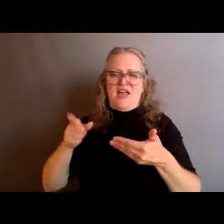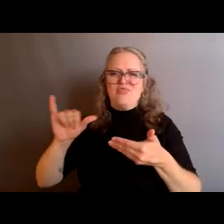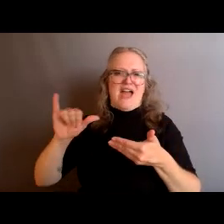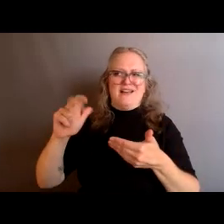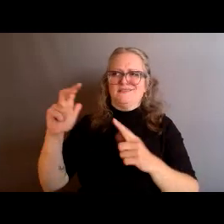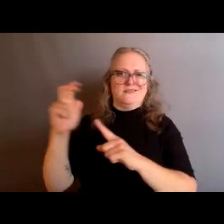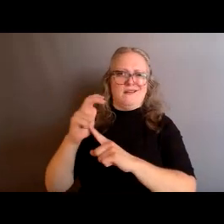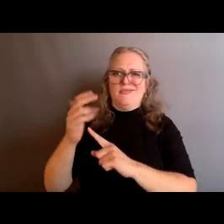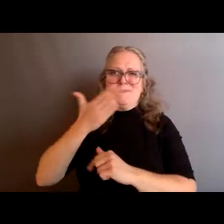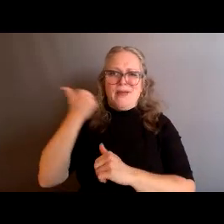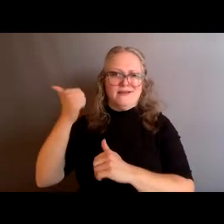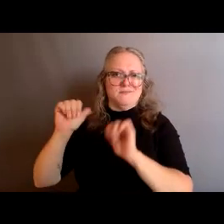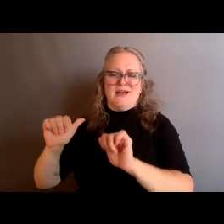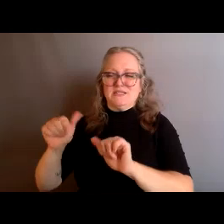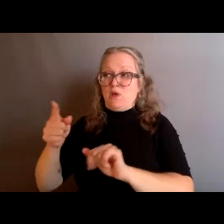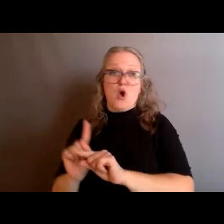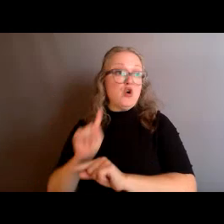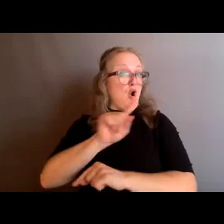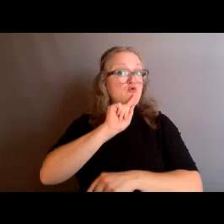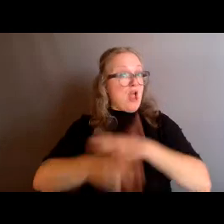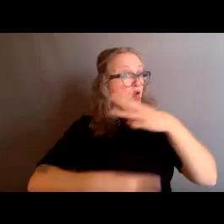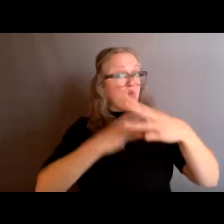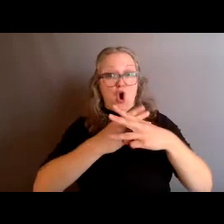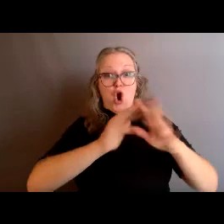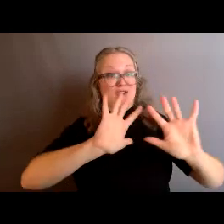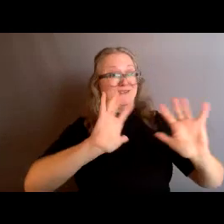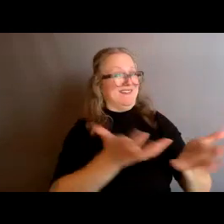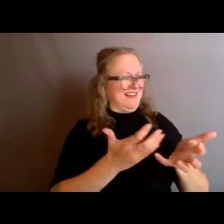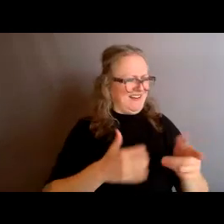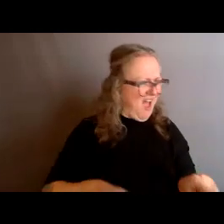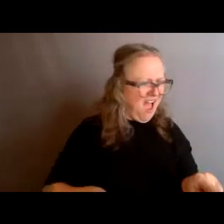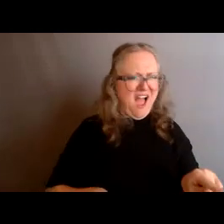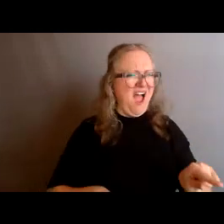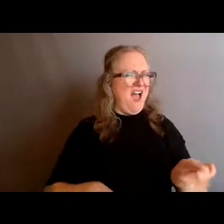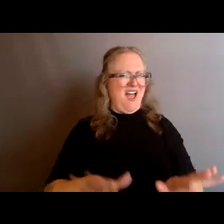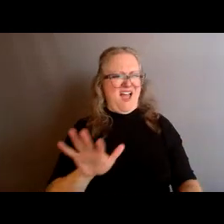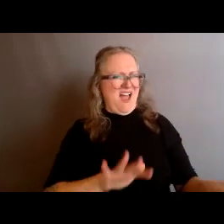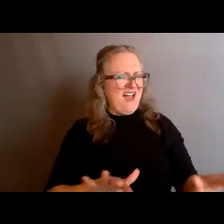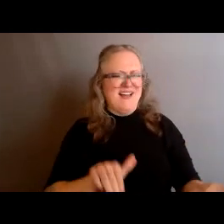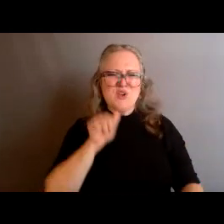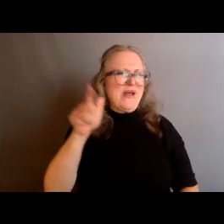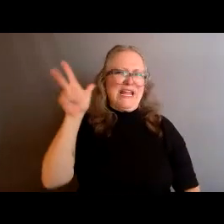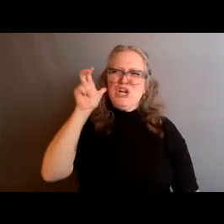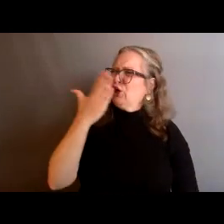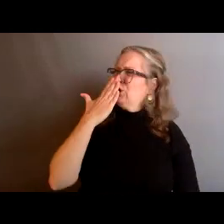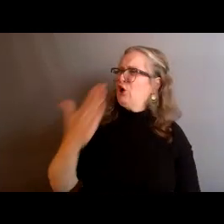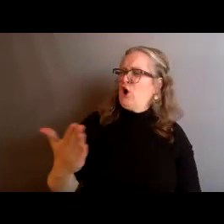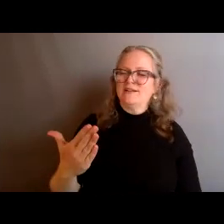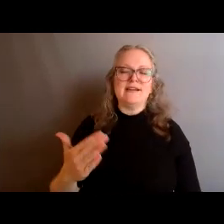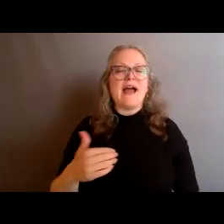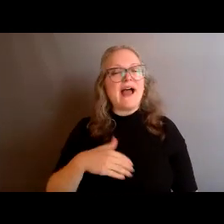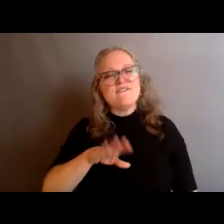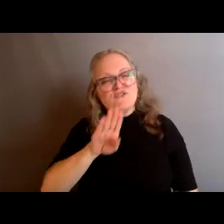town room and I get aggravated when people do say, Oh yeah, you're going to hear, you know, perfectly 'cause you're not. We're very good.